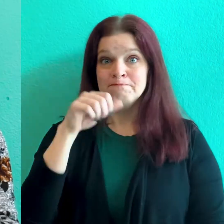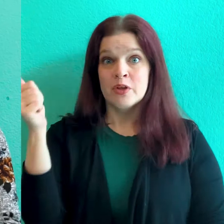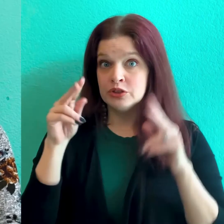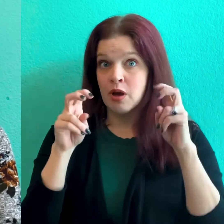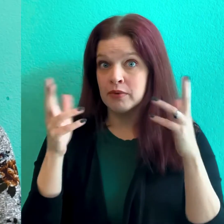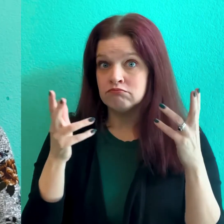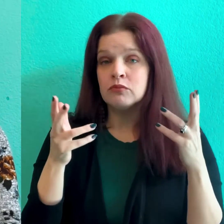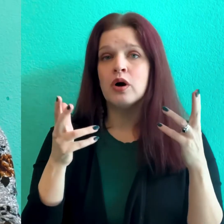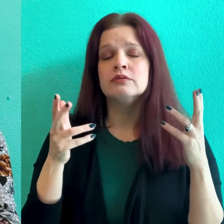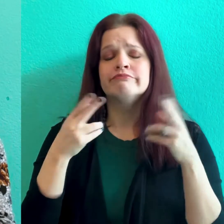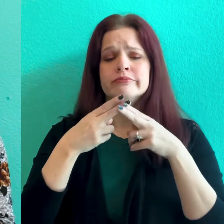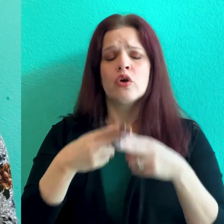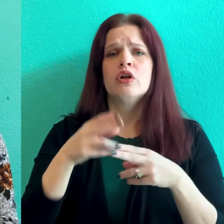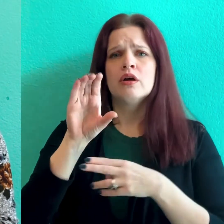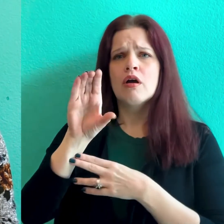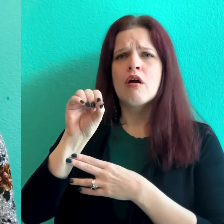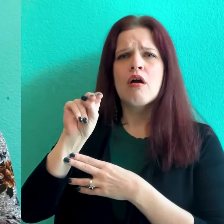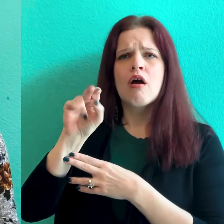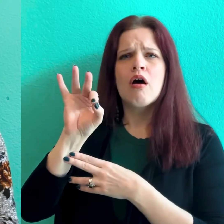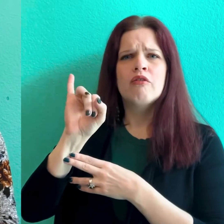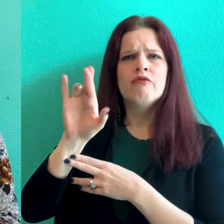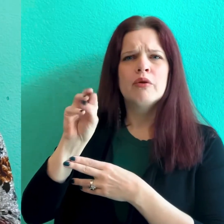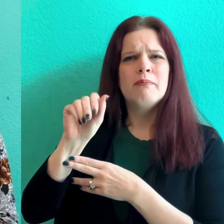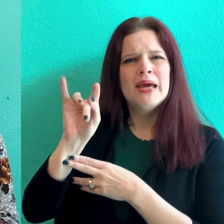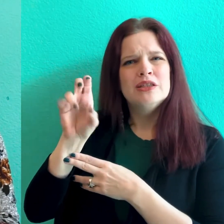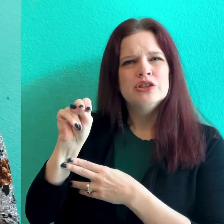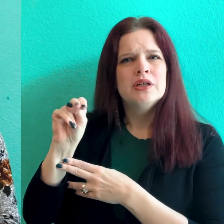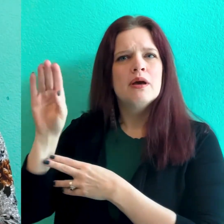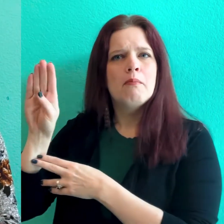Something else I want to bring in from the world of psychology is this idea of confirmation bias.